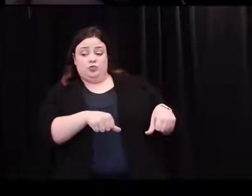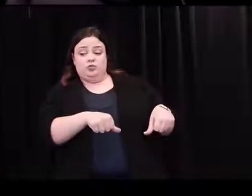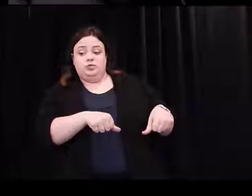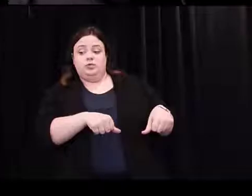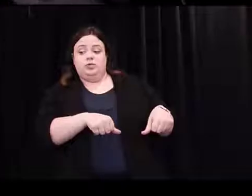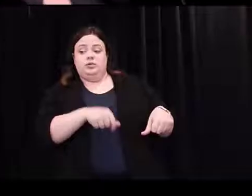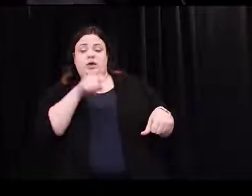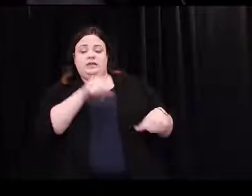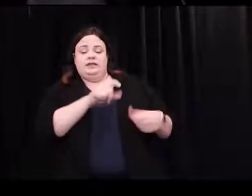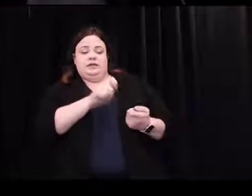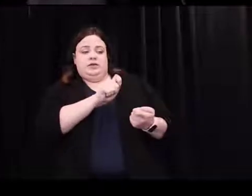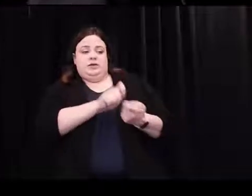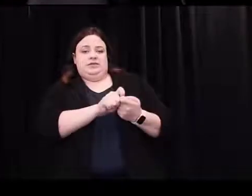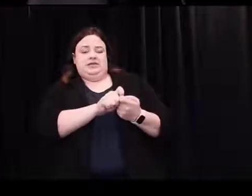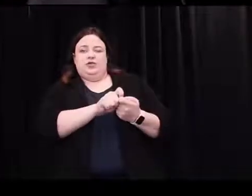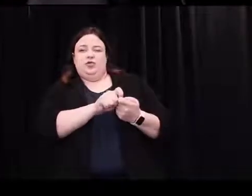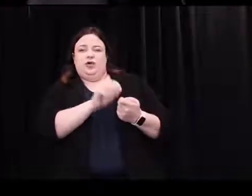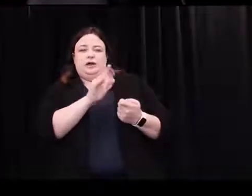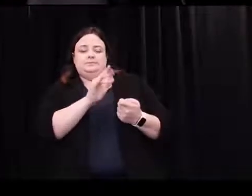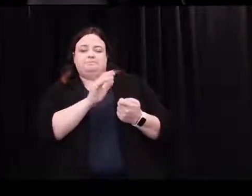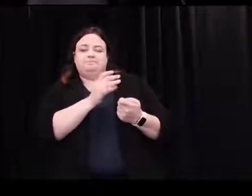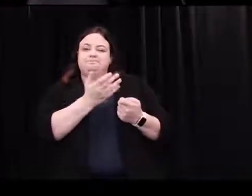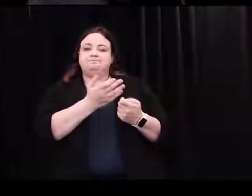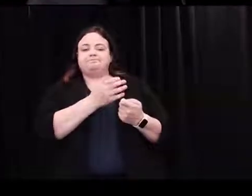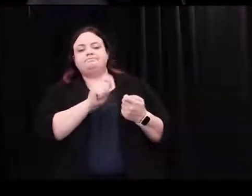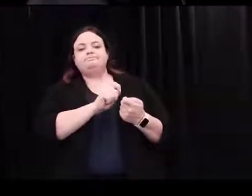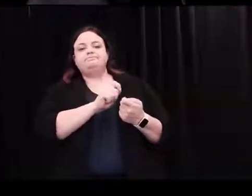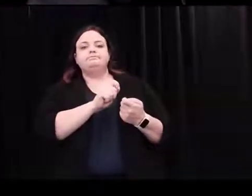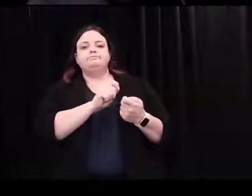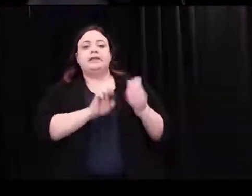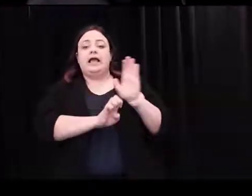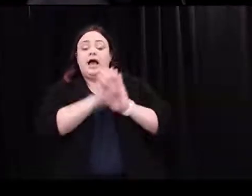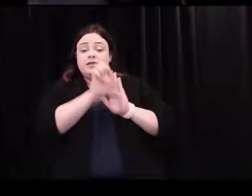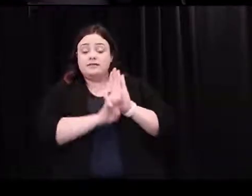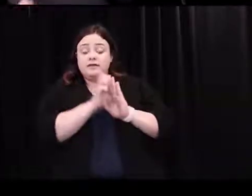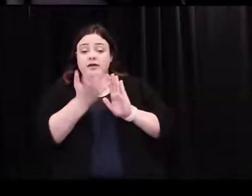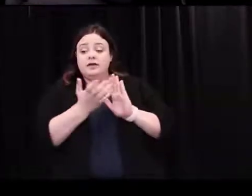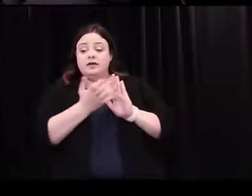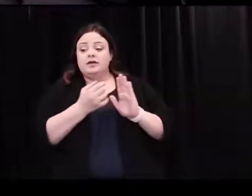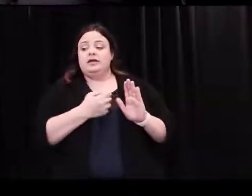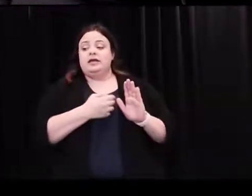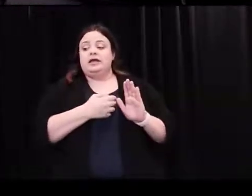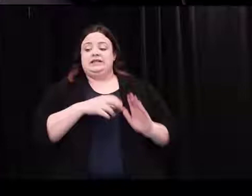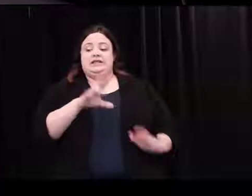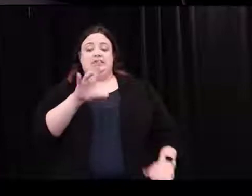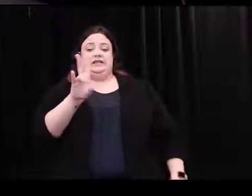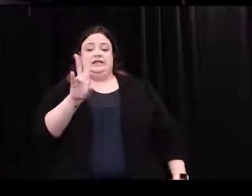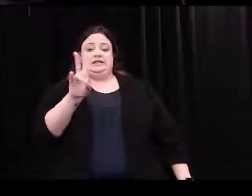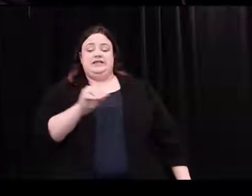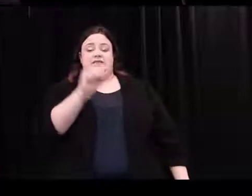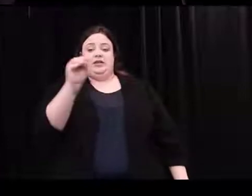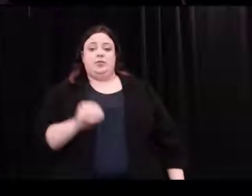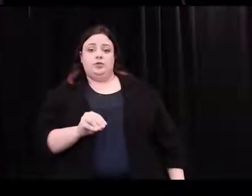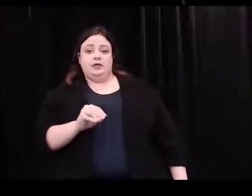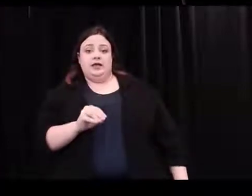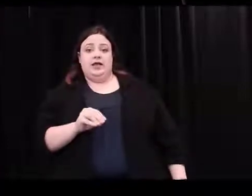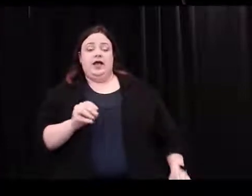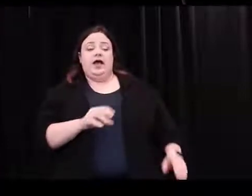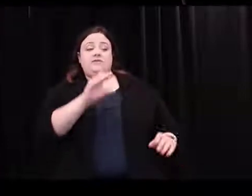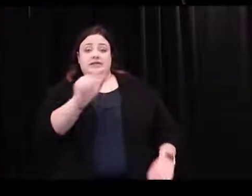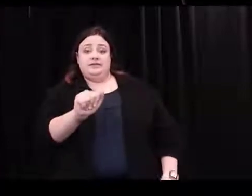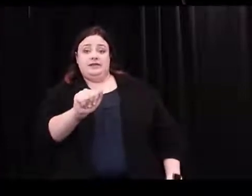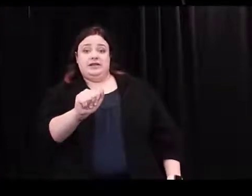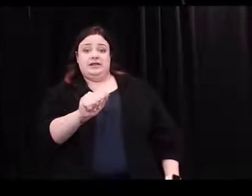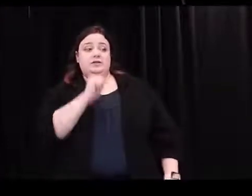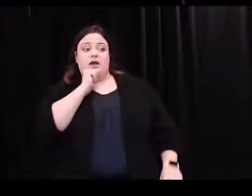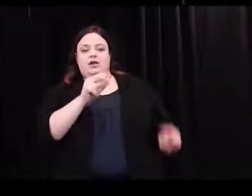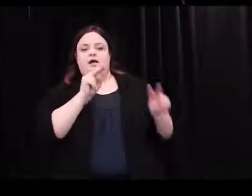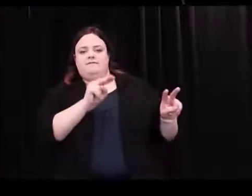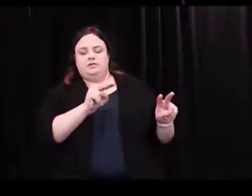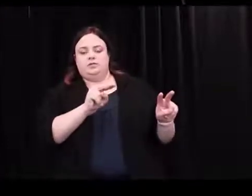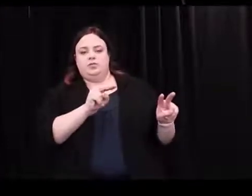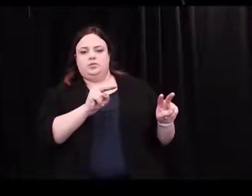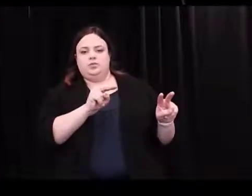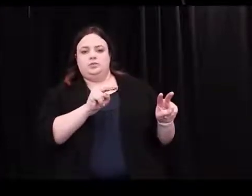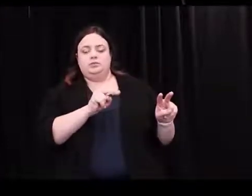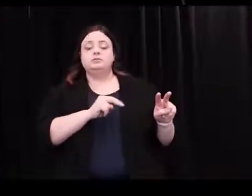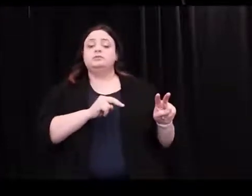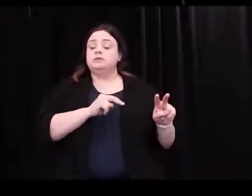particular in this elevator was it said 70 70% of disabilities are invisible. Some disabilities are